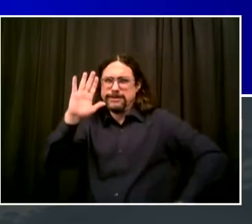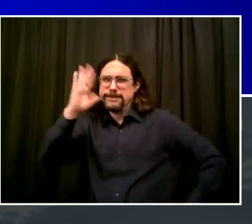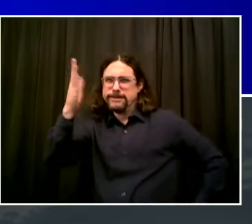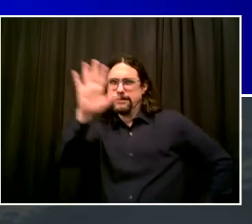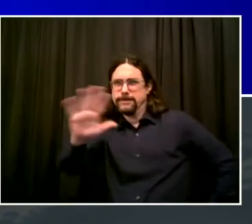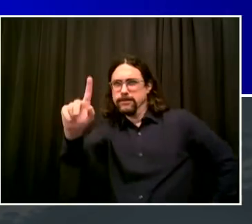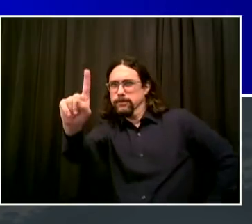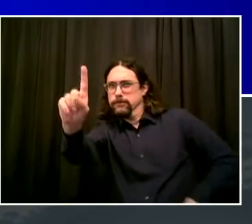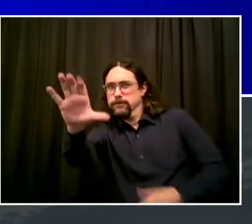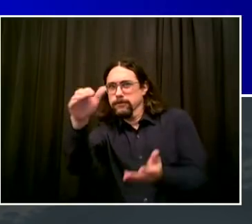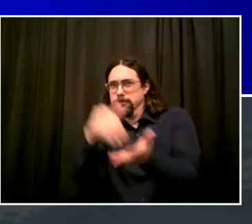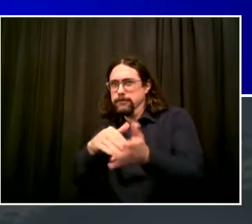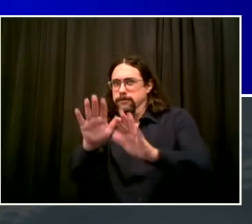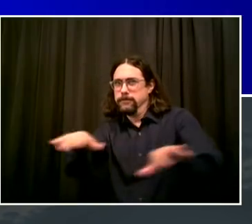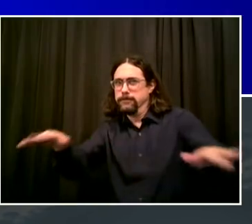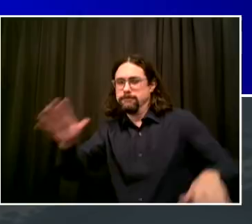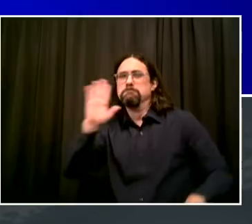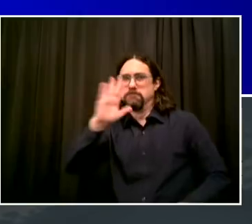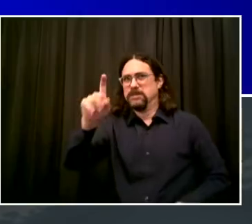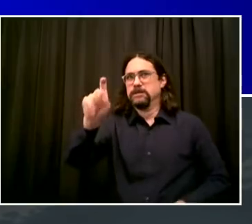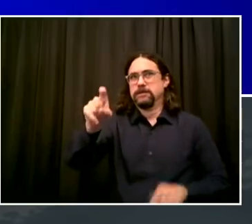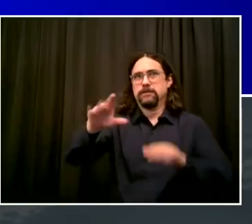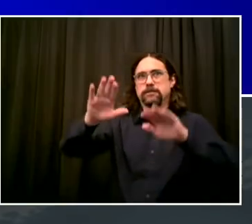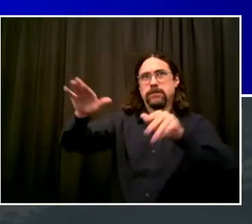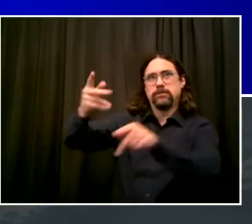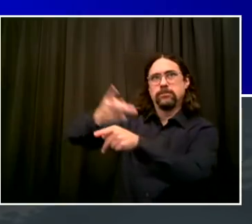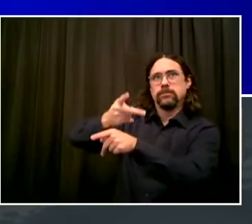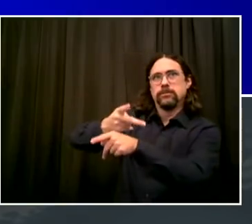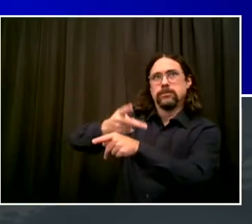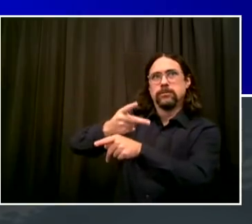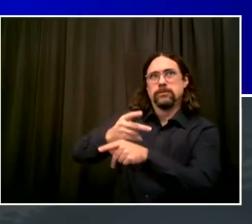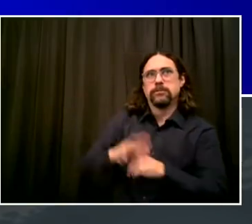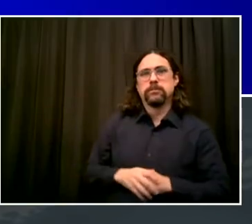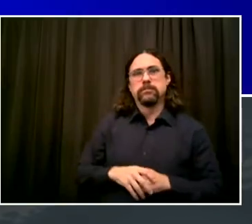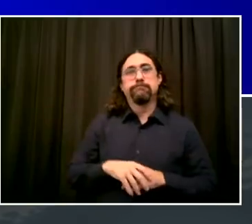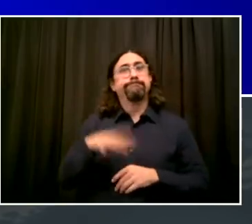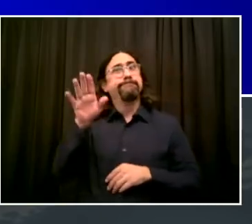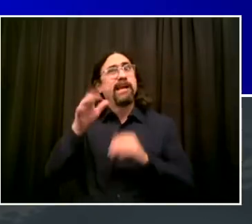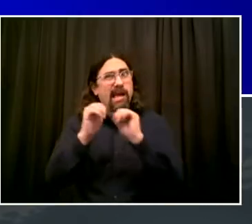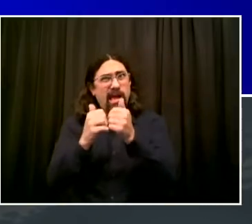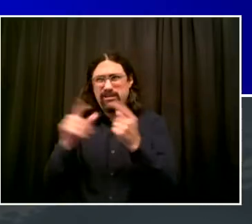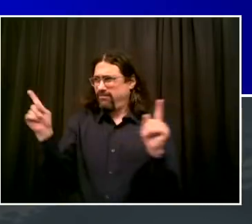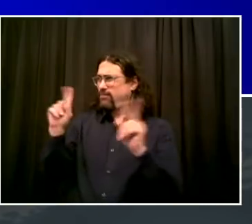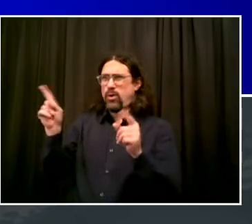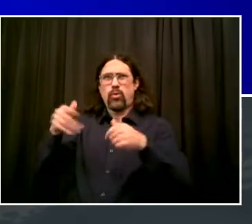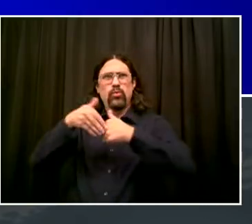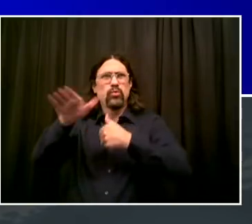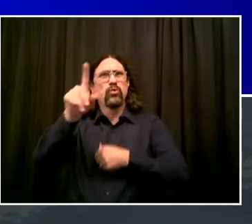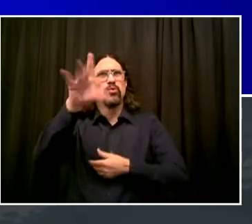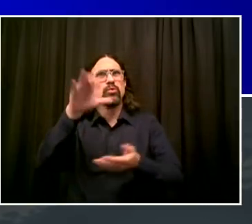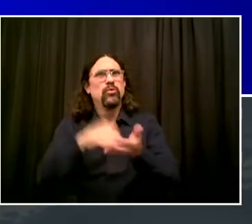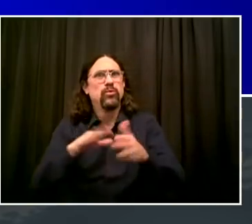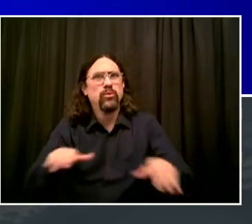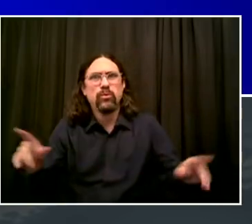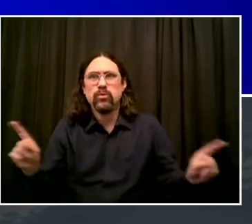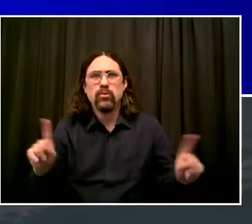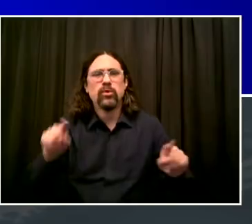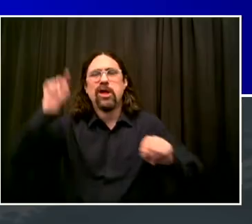100,000 FAMILIES THAT CAN BE SERVED. WE WILL USE EVERY CONCEIVABLE SPACE, COMMUNITY CENTSER,